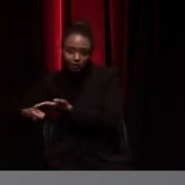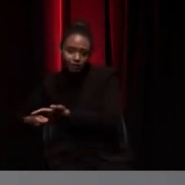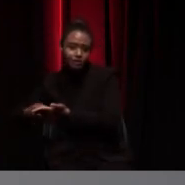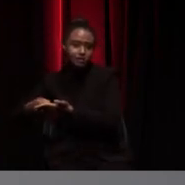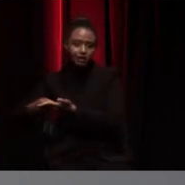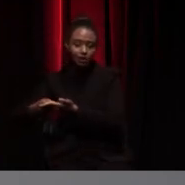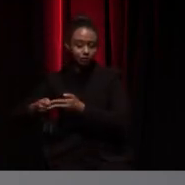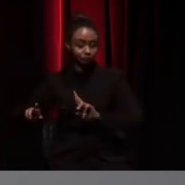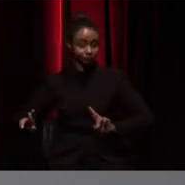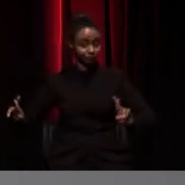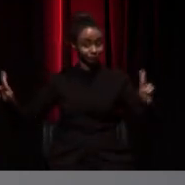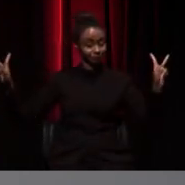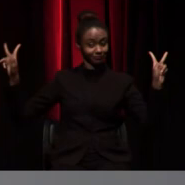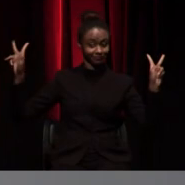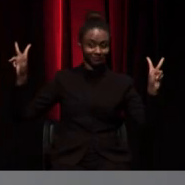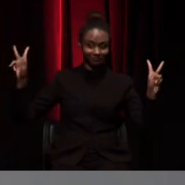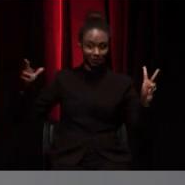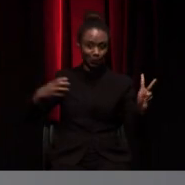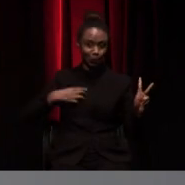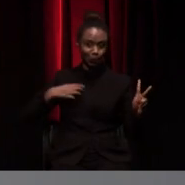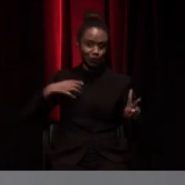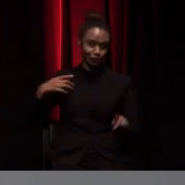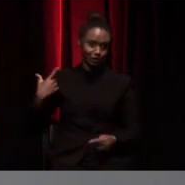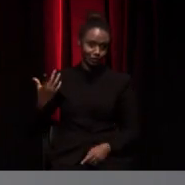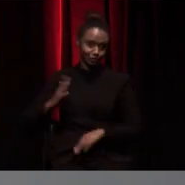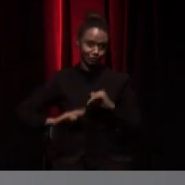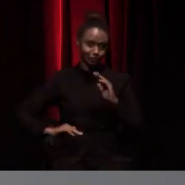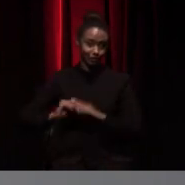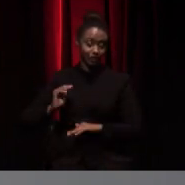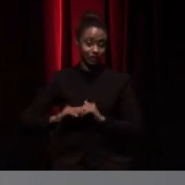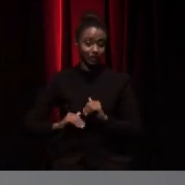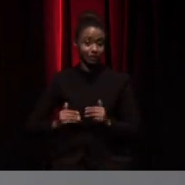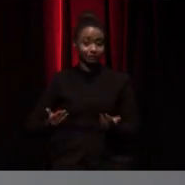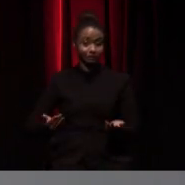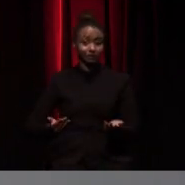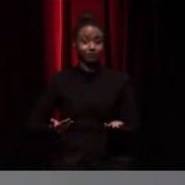Advertising agencies should be worried,